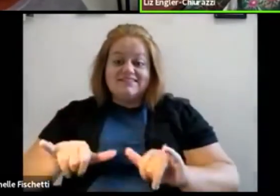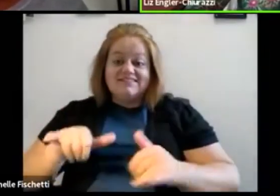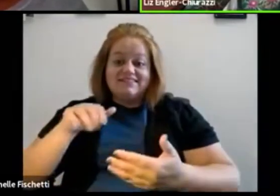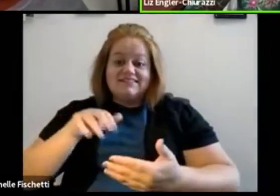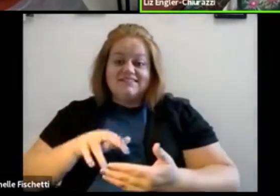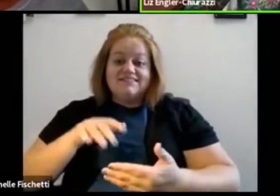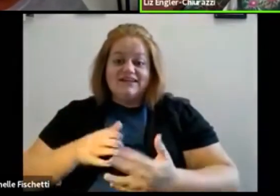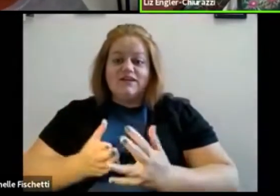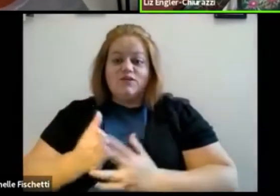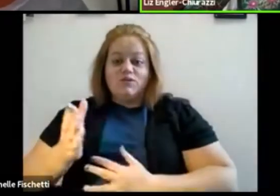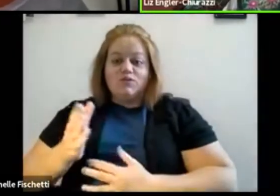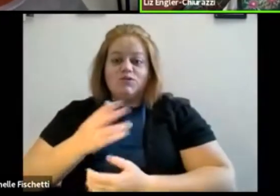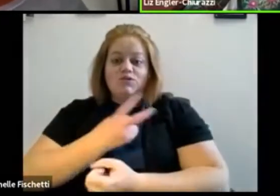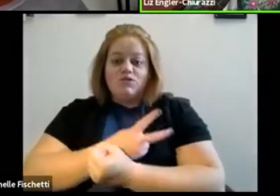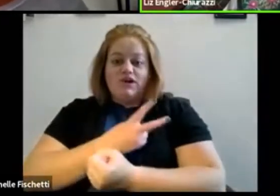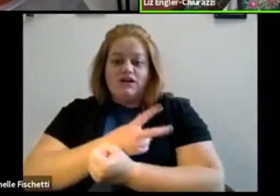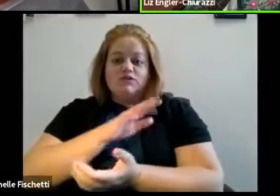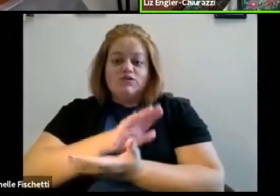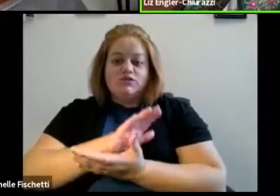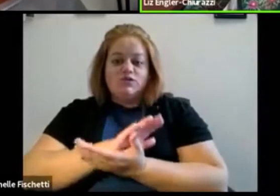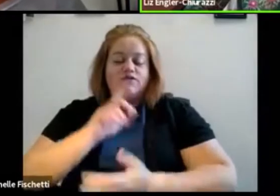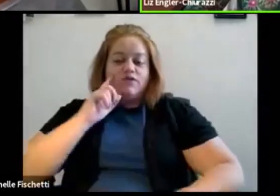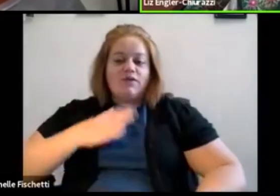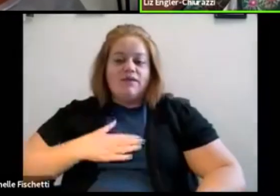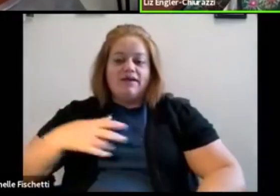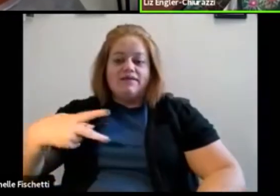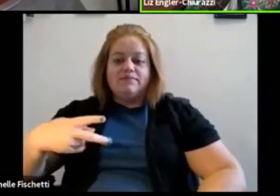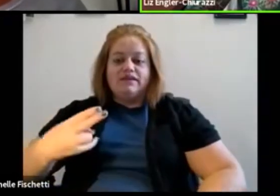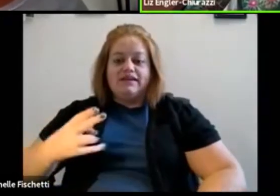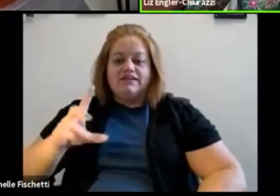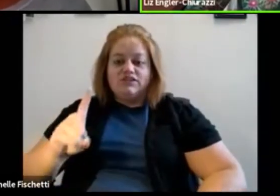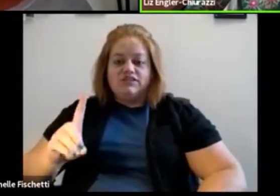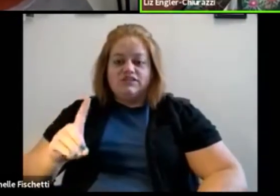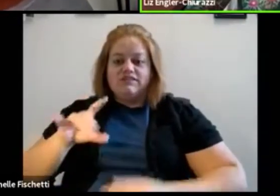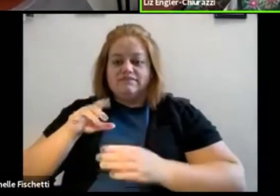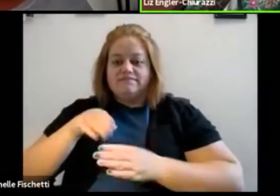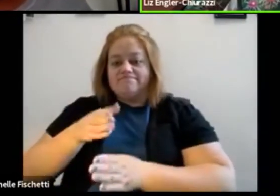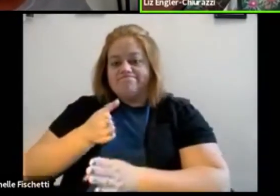graduate school to earn my PhD in psychology with an emphasis in